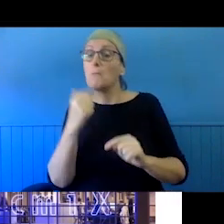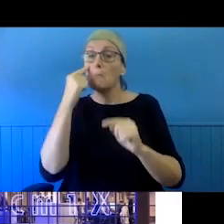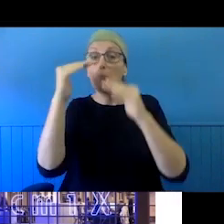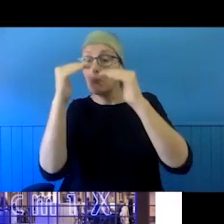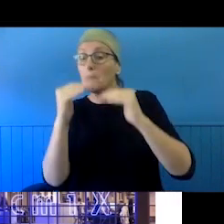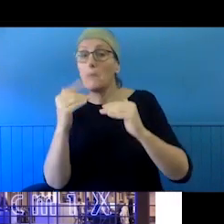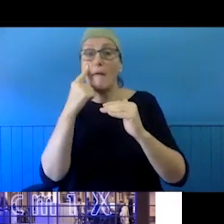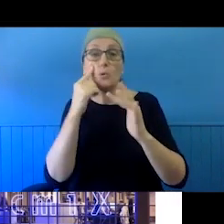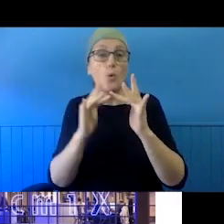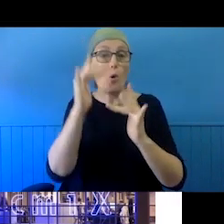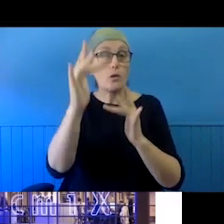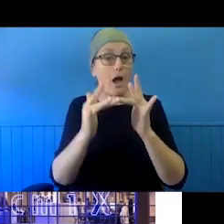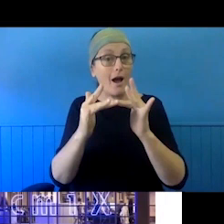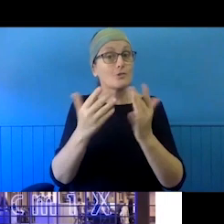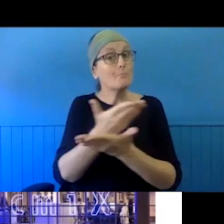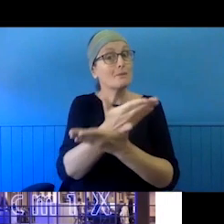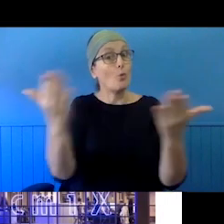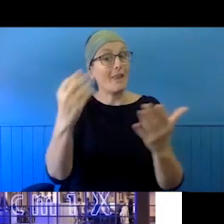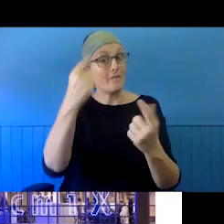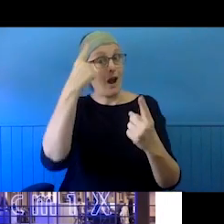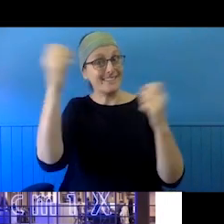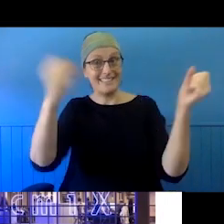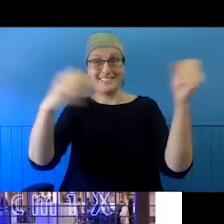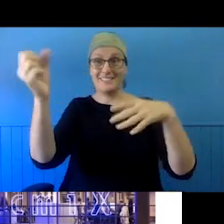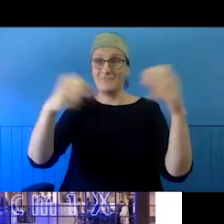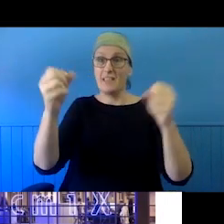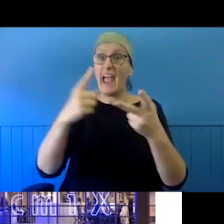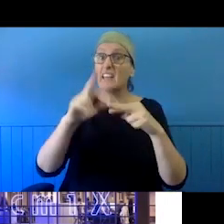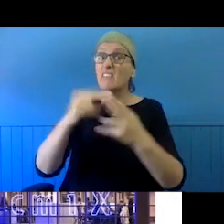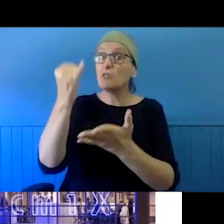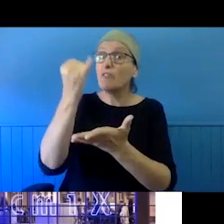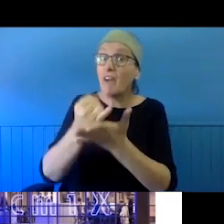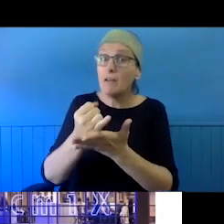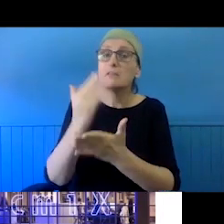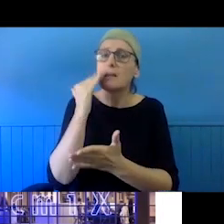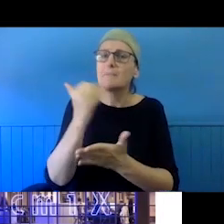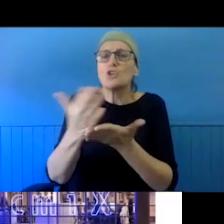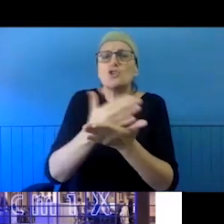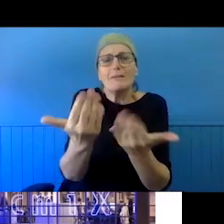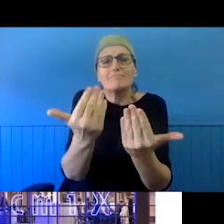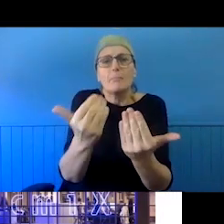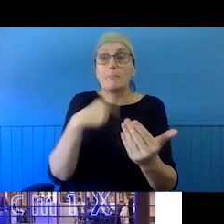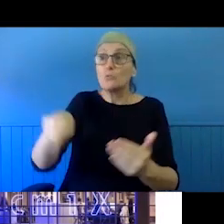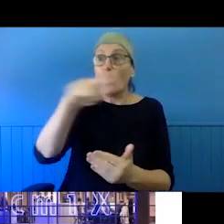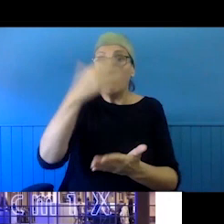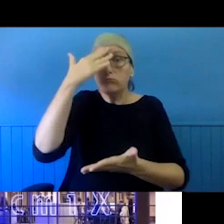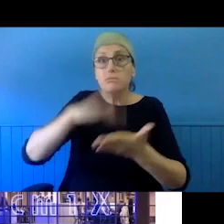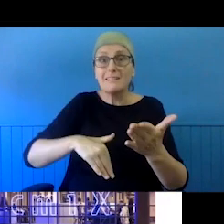nobody's a complete expert in this space. A lot of this is also about adopting things like that sort of start-up approach of lean